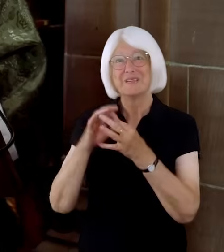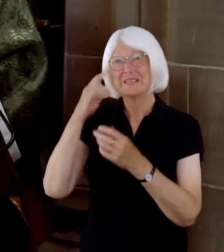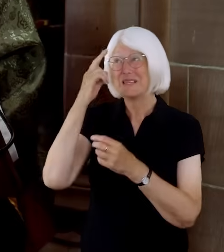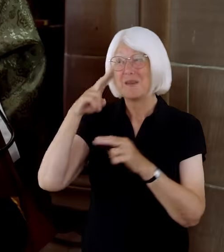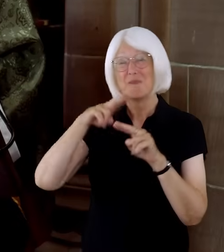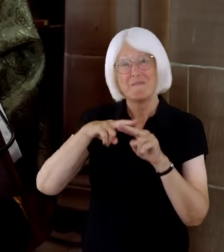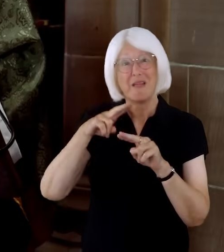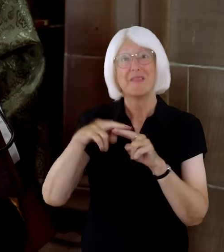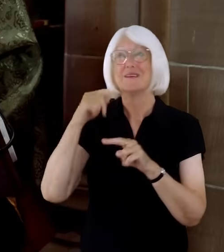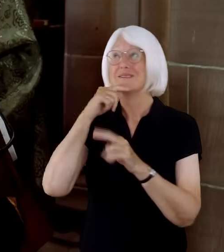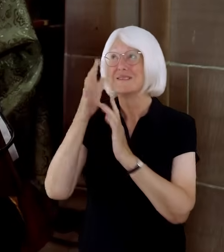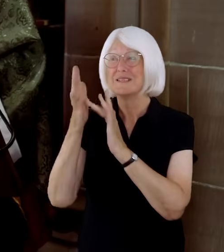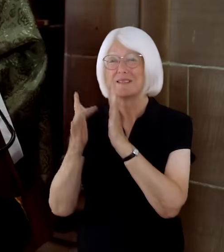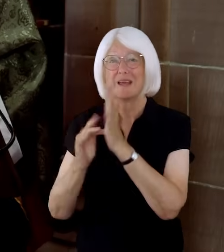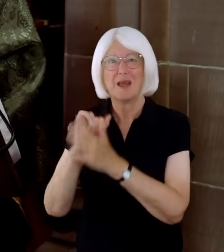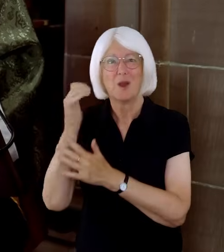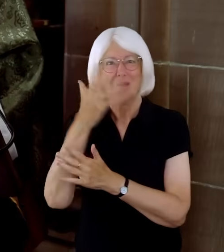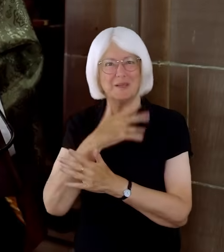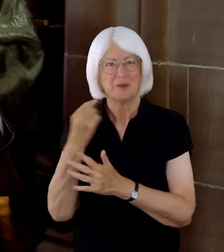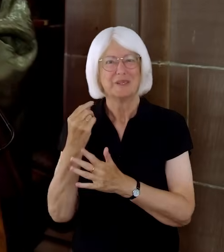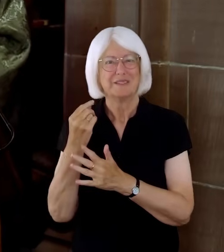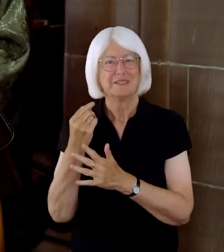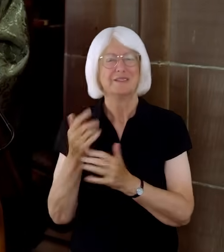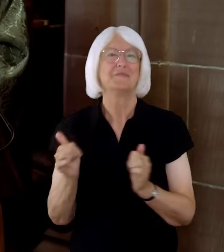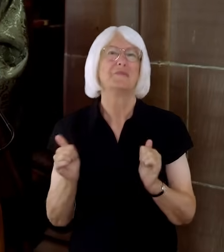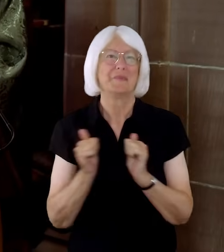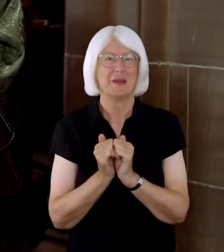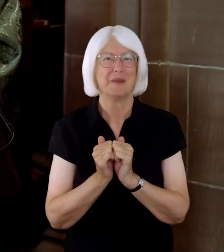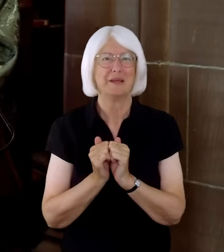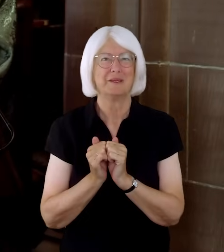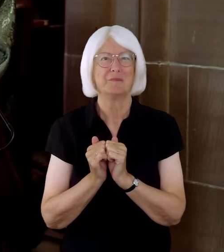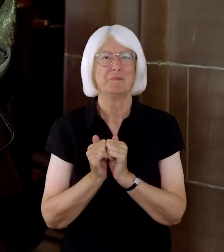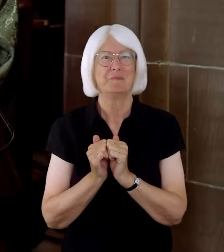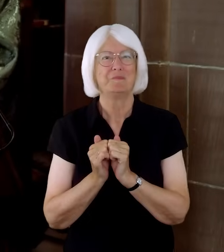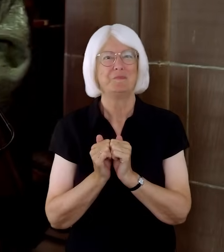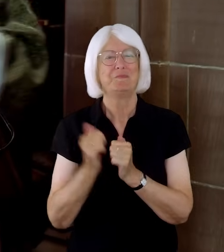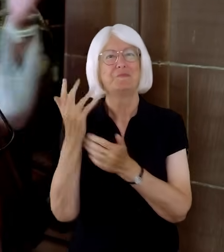In the name of the Father and of the Son and of the Holy Spirit. Amen.